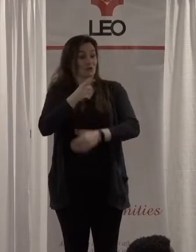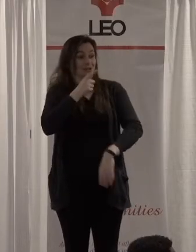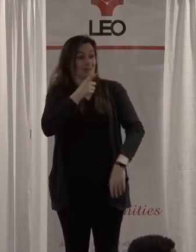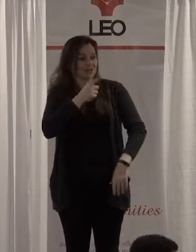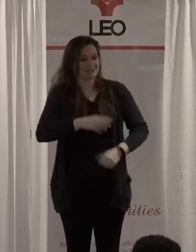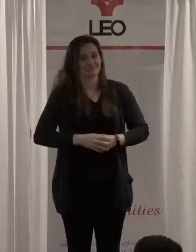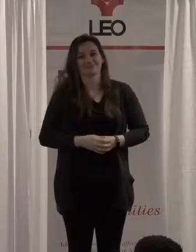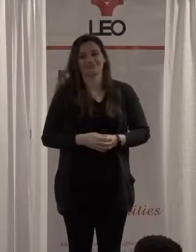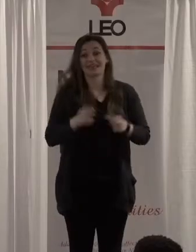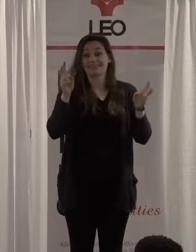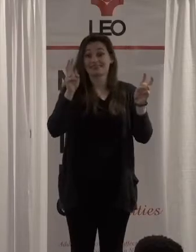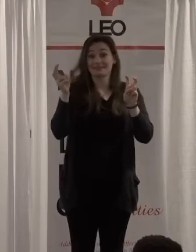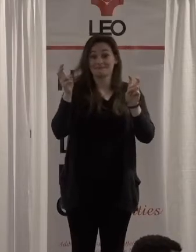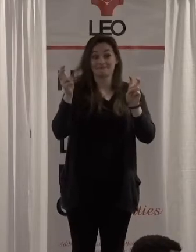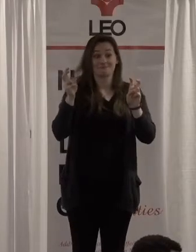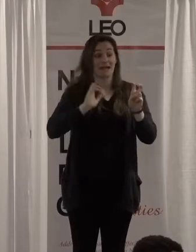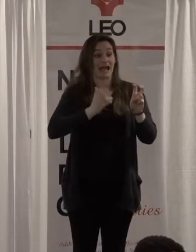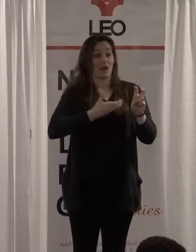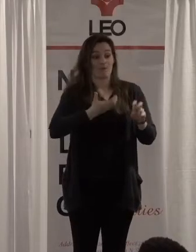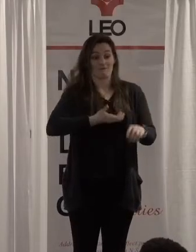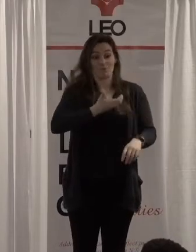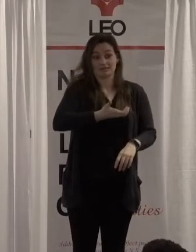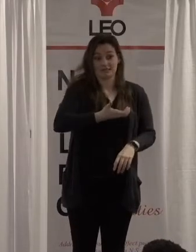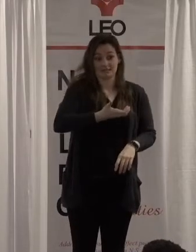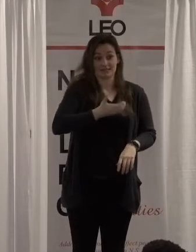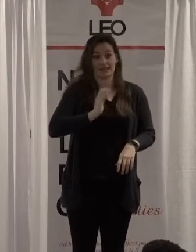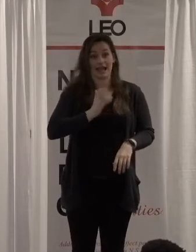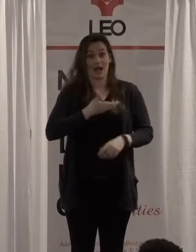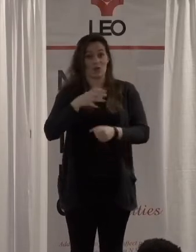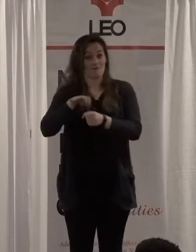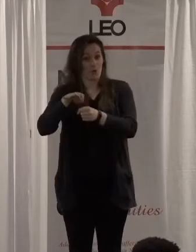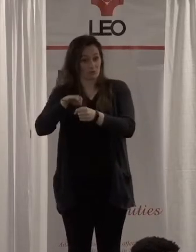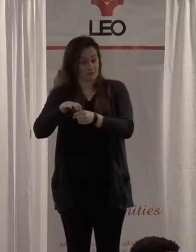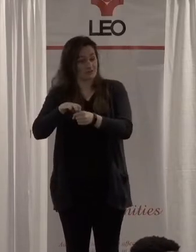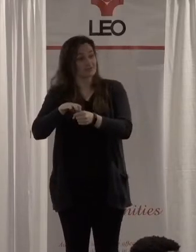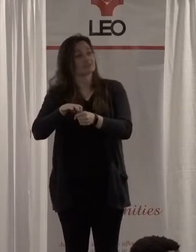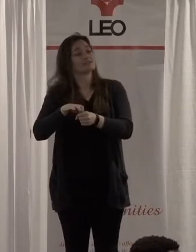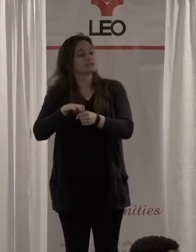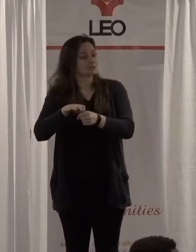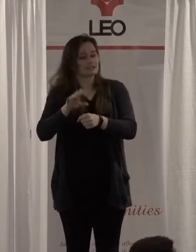OUR VOICES, OUR VOTES DISABILITY RIGHTS IN ACTION